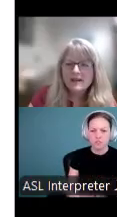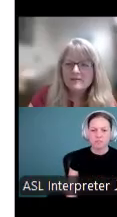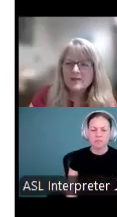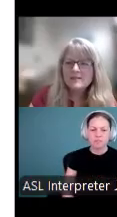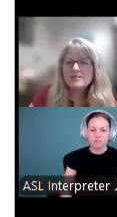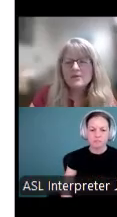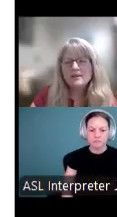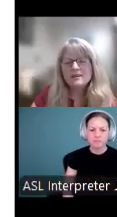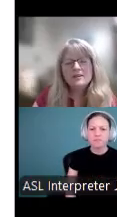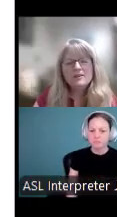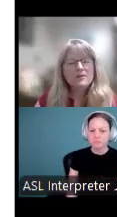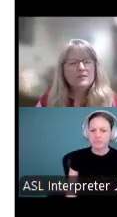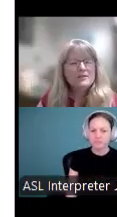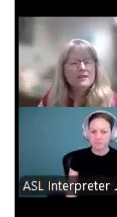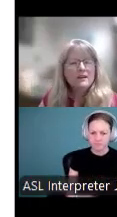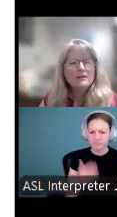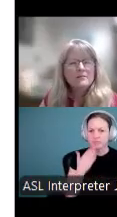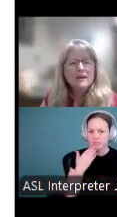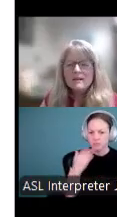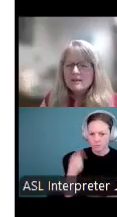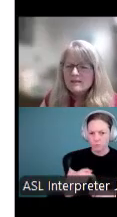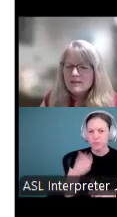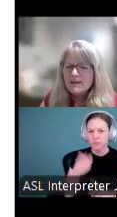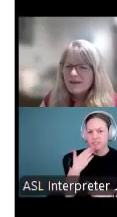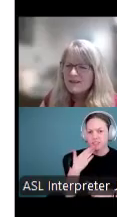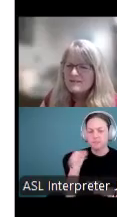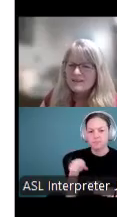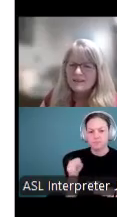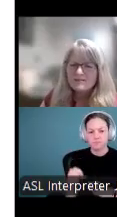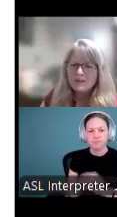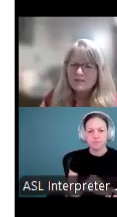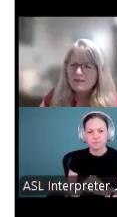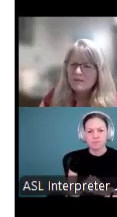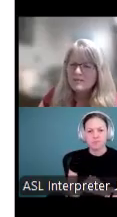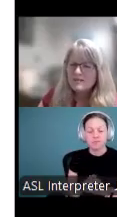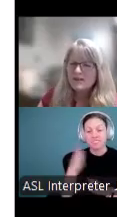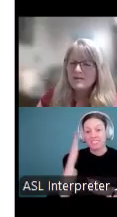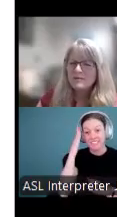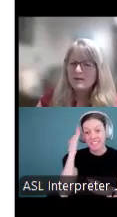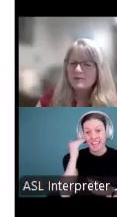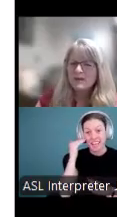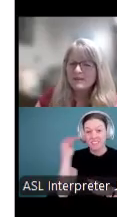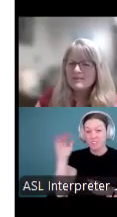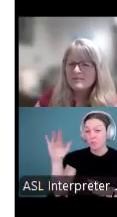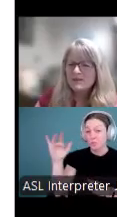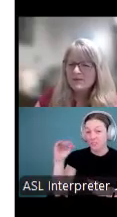Rebecca Foster: Yeah, that's great. Thank you, Curt. Yeah, I think that that is like 25% of their body weight. Eight, when